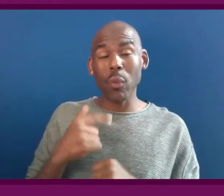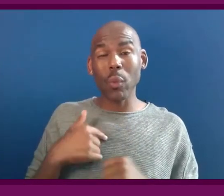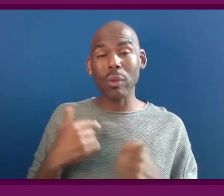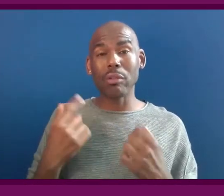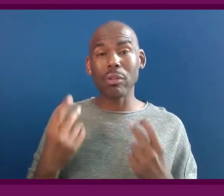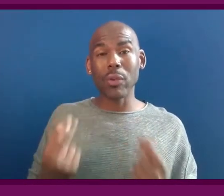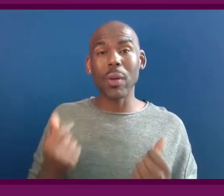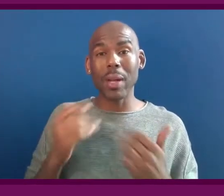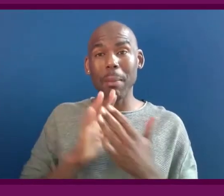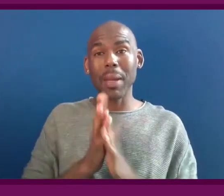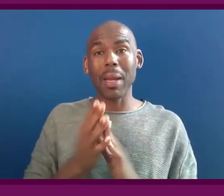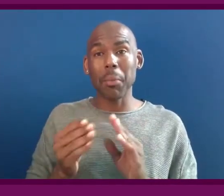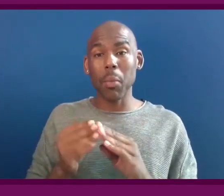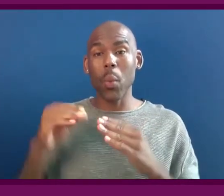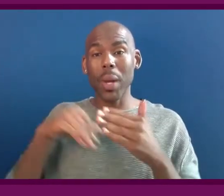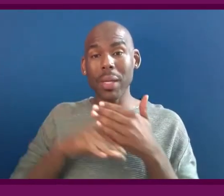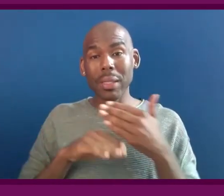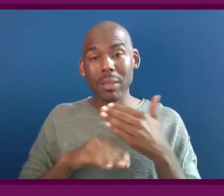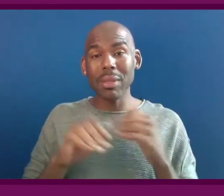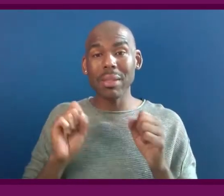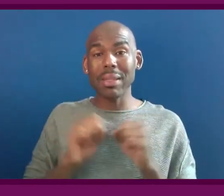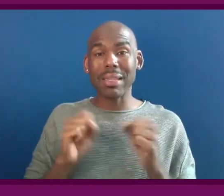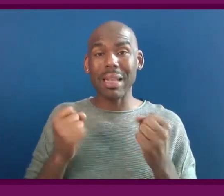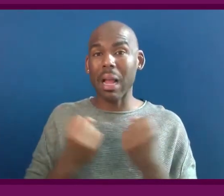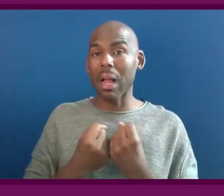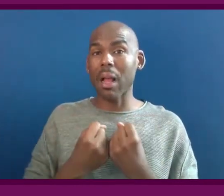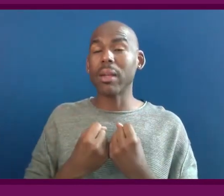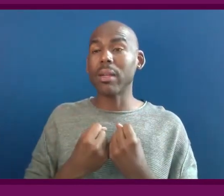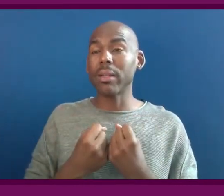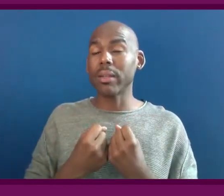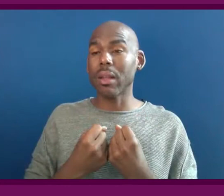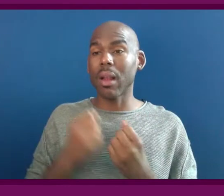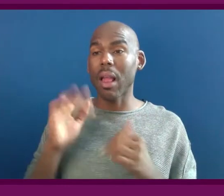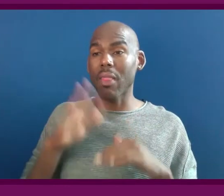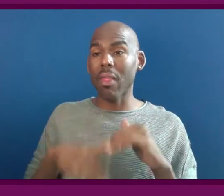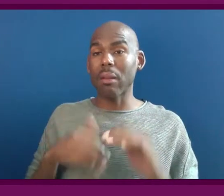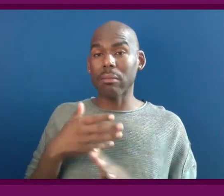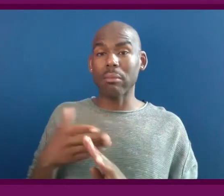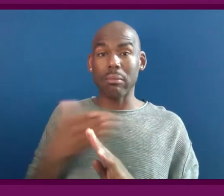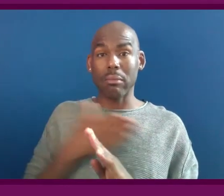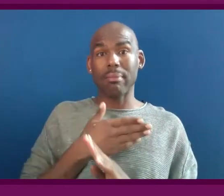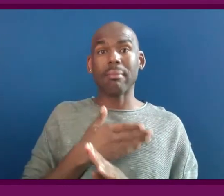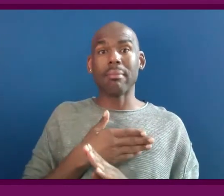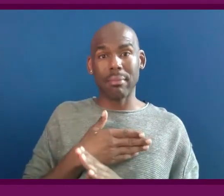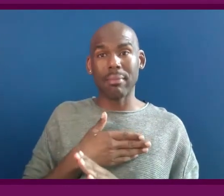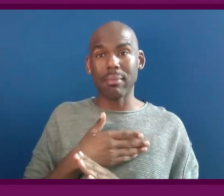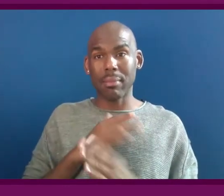suddenly became so much more accessible, our entire society, than we had been in the past.